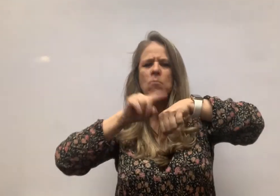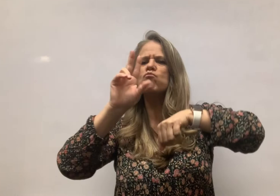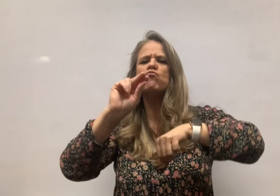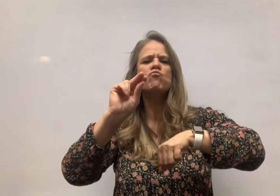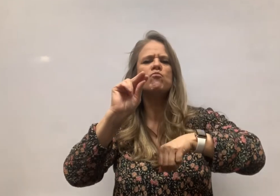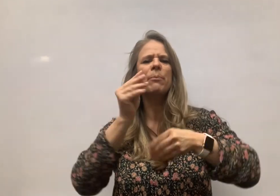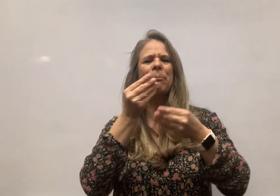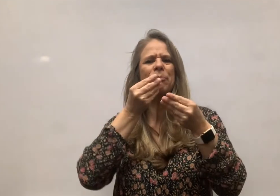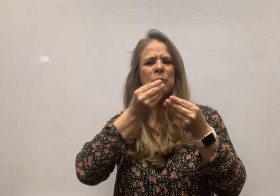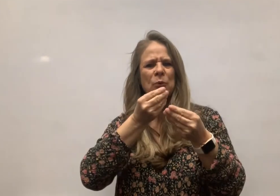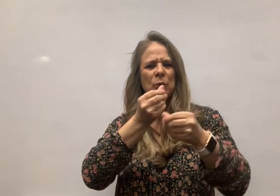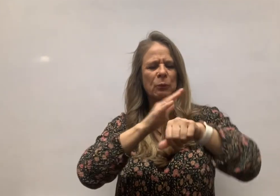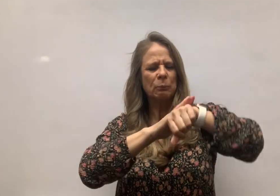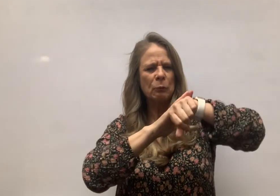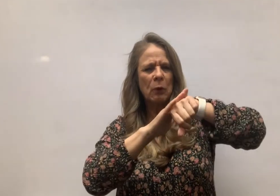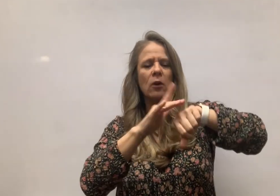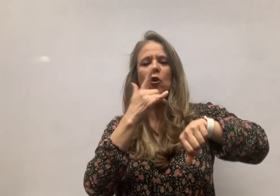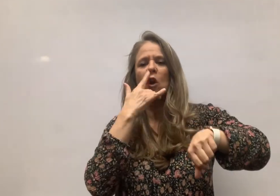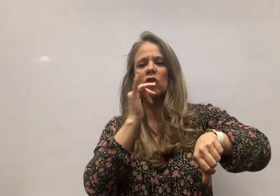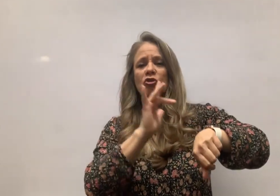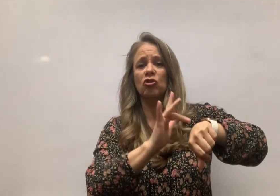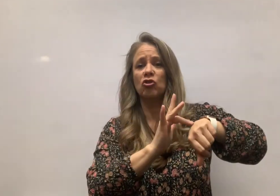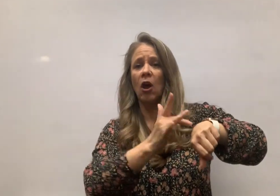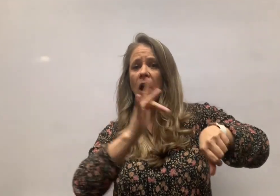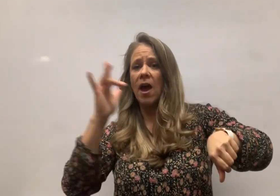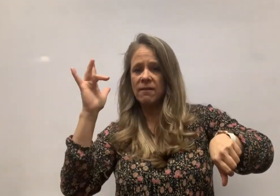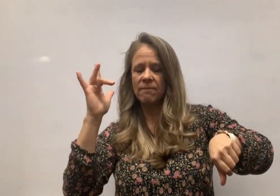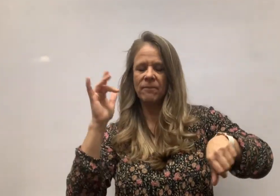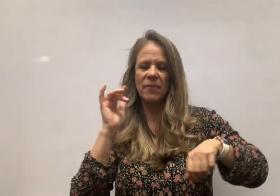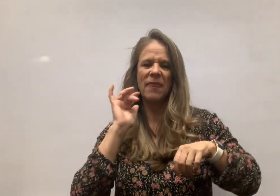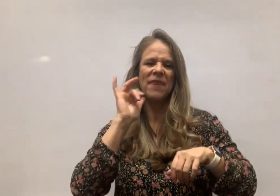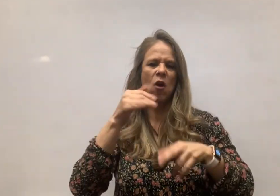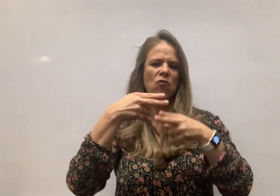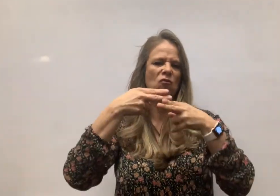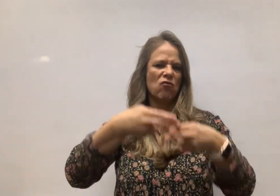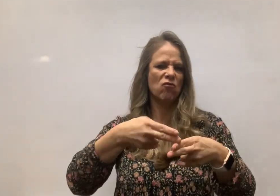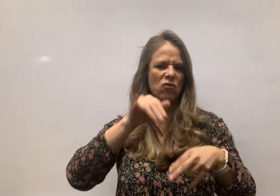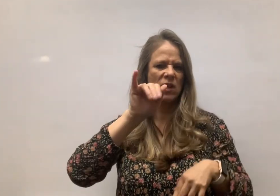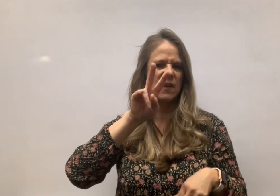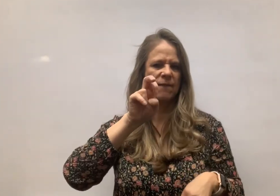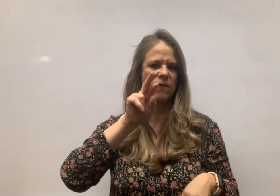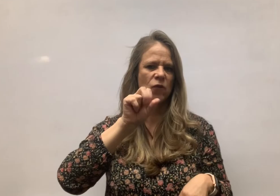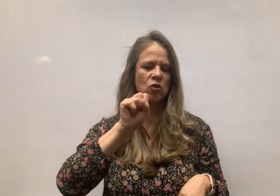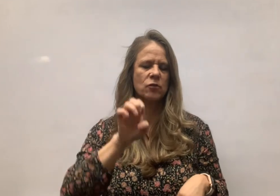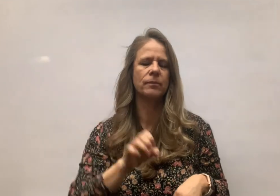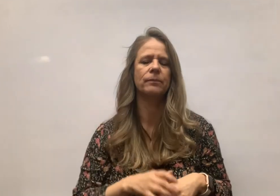They would also appear smooth and shiny. That is inverse.